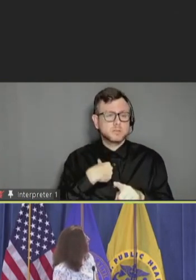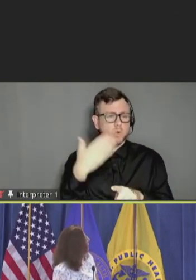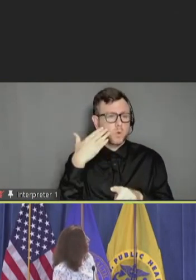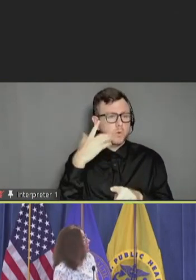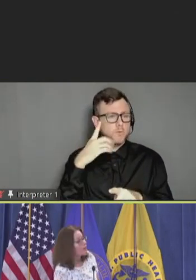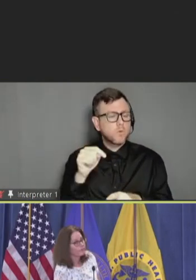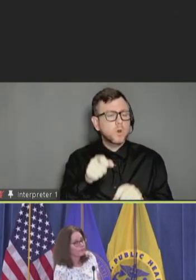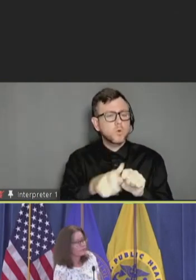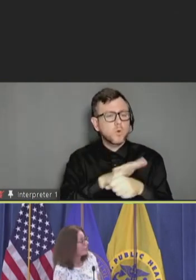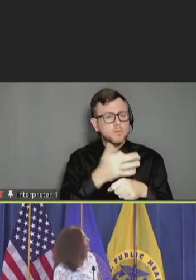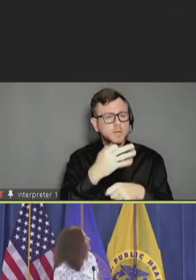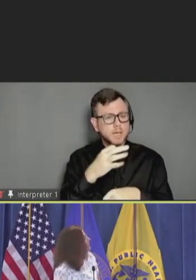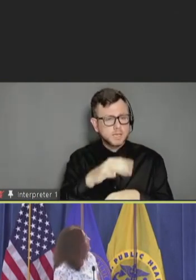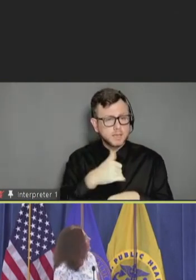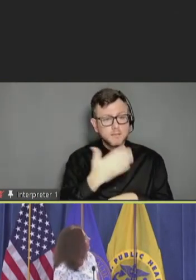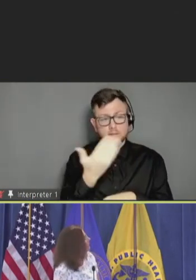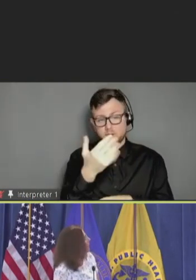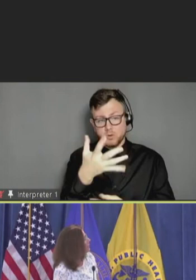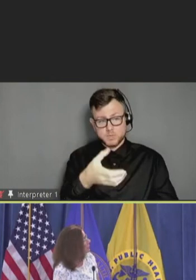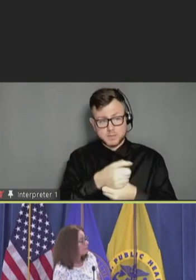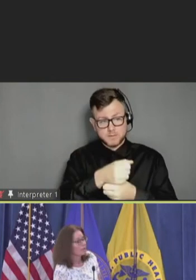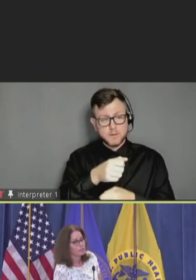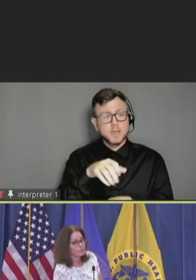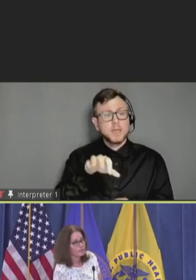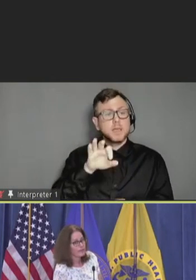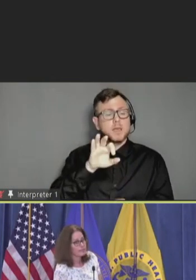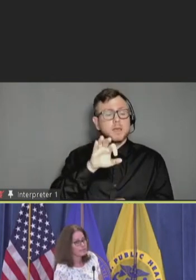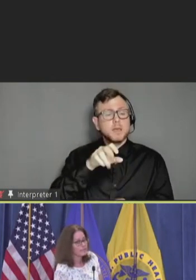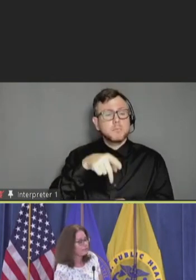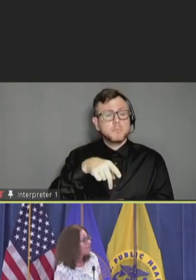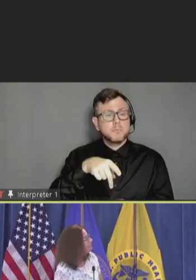First off, all 15 received Pfizer-BioNTech vaccine.